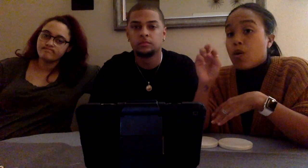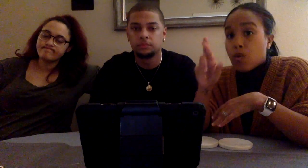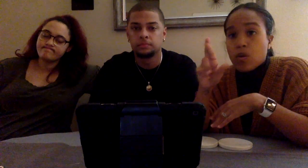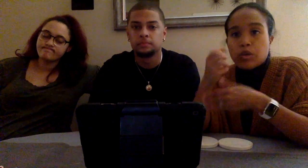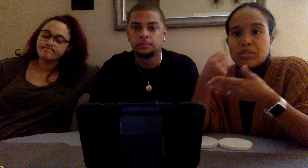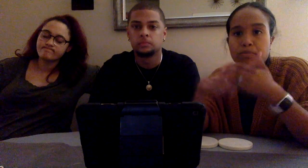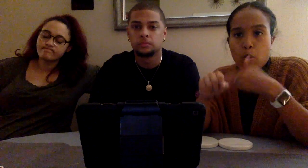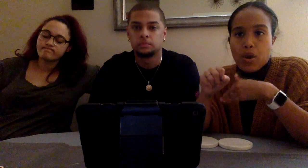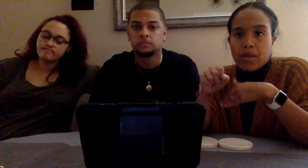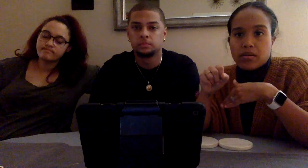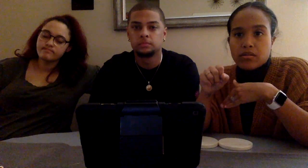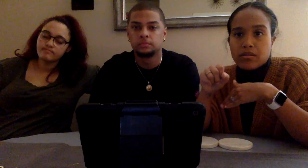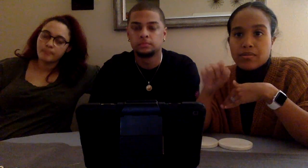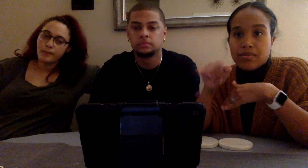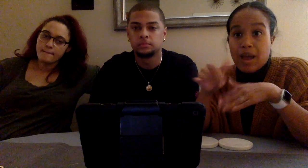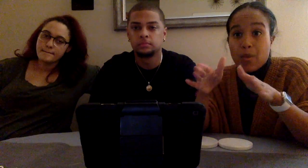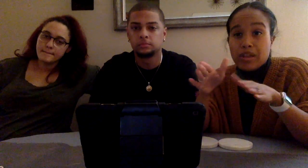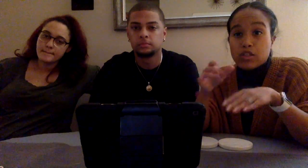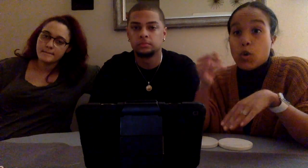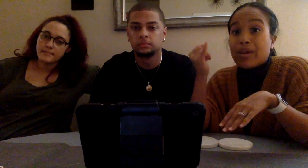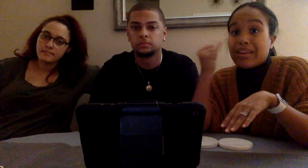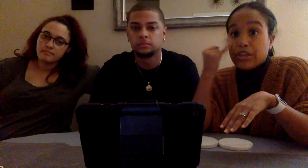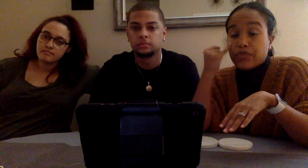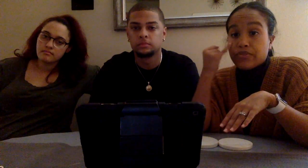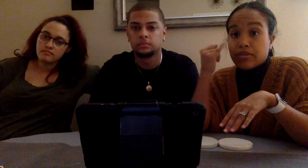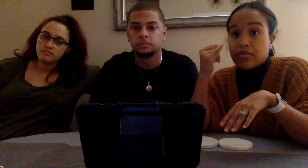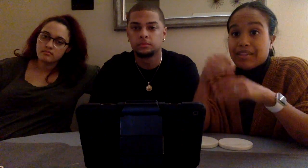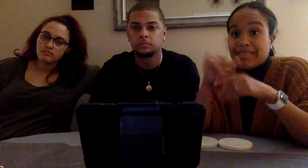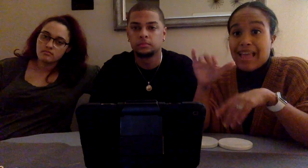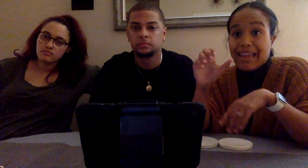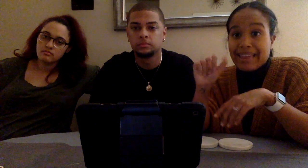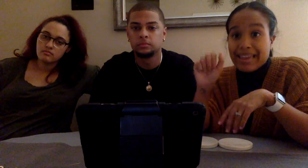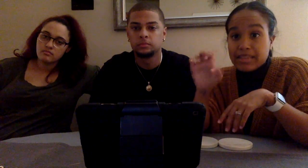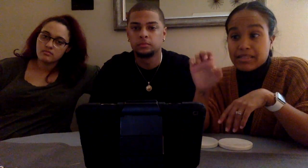or he was born deaf. If, in that case,